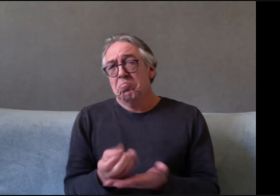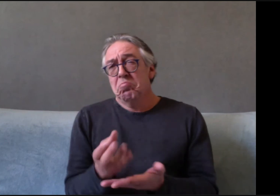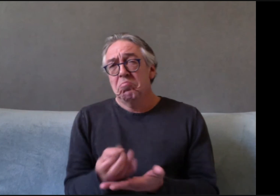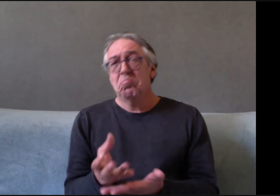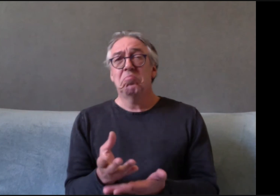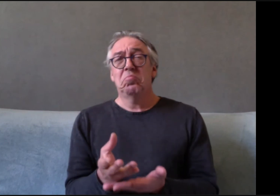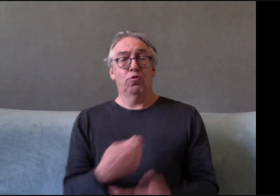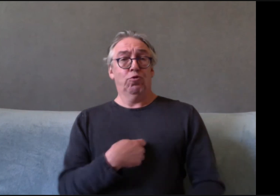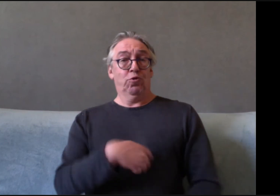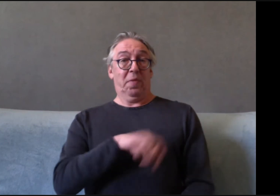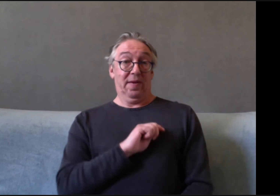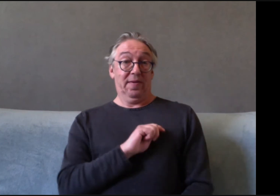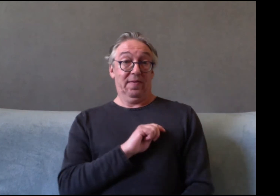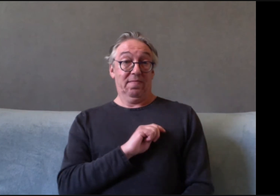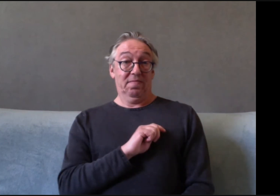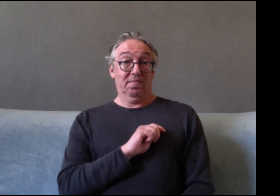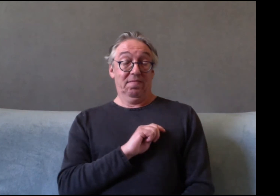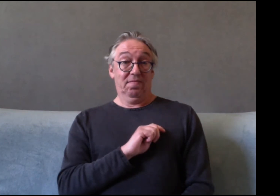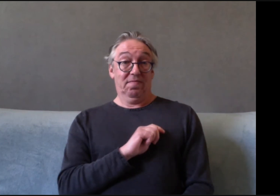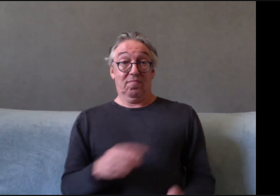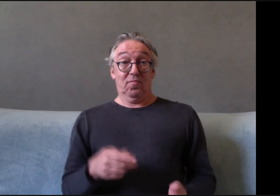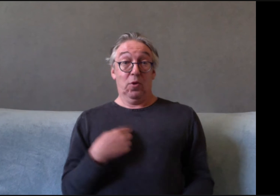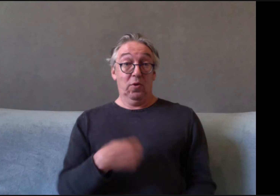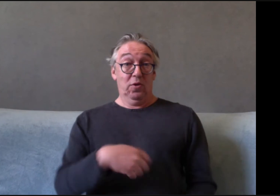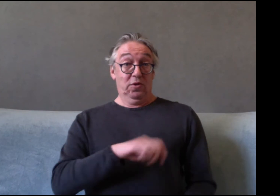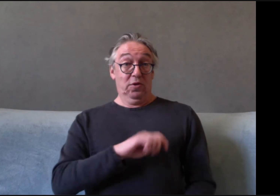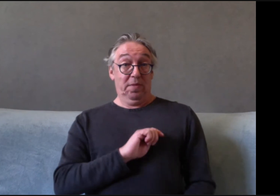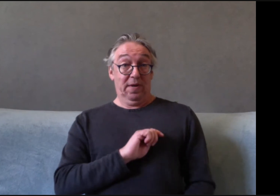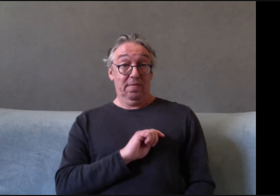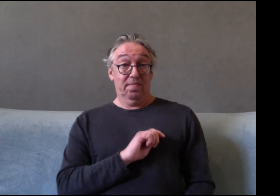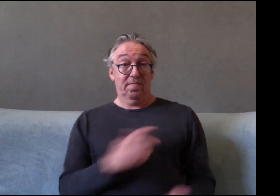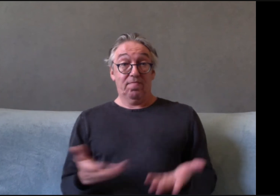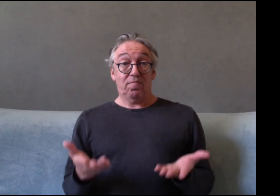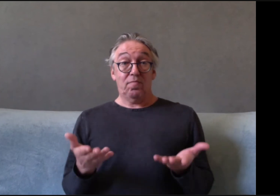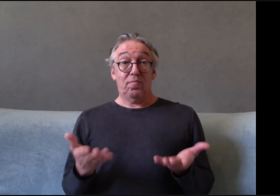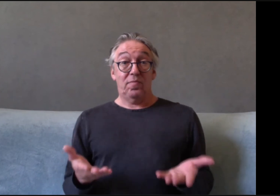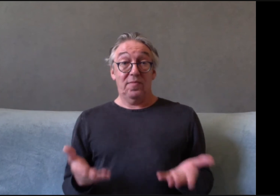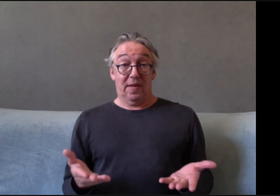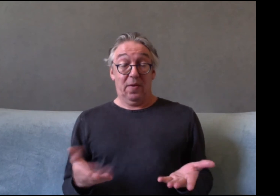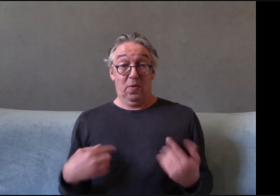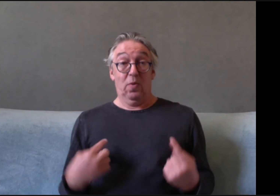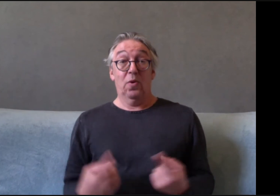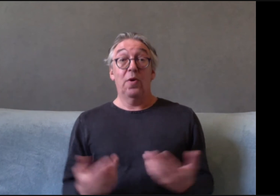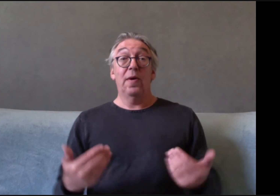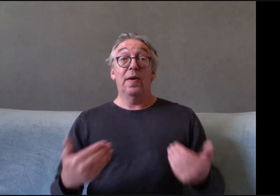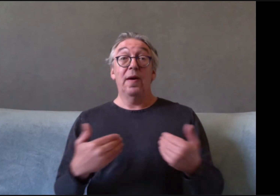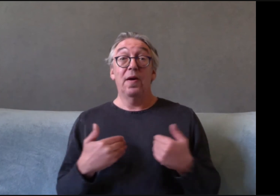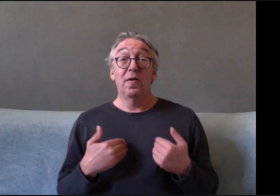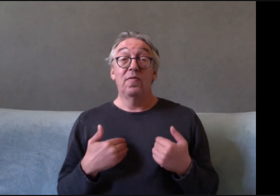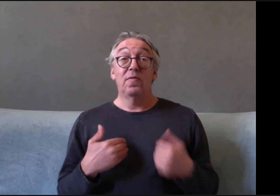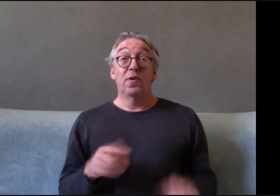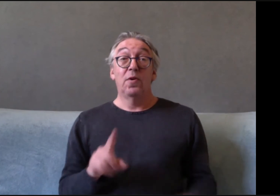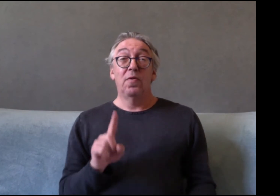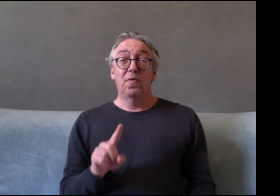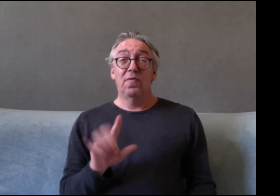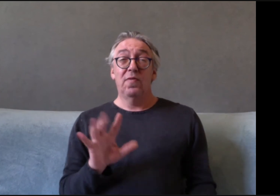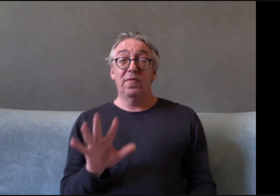In Spain for the moment we have 15,400 deaths.